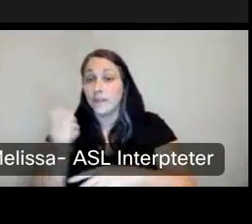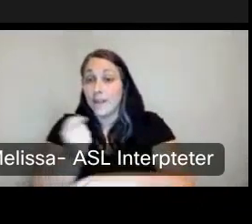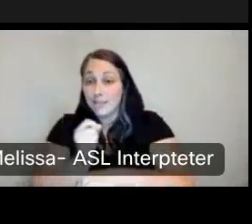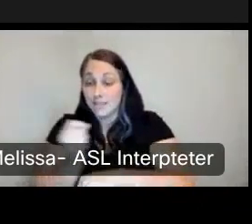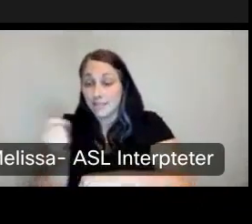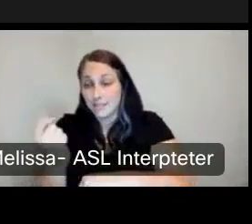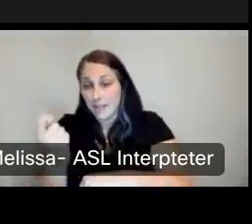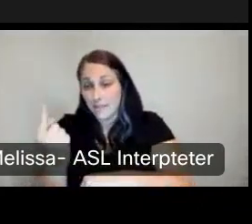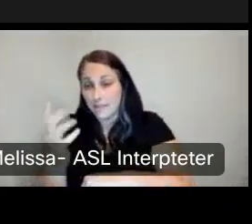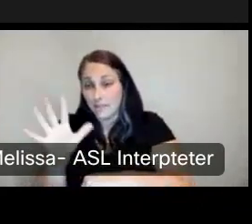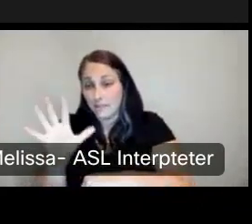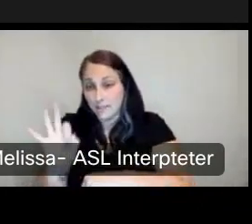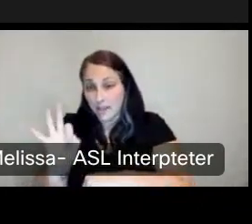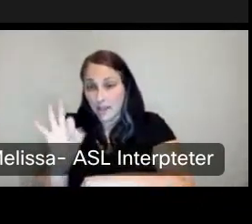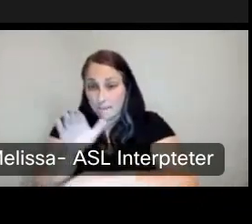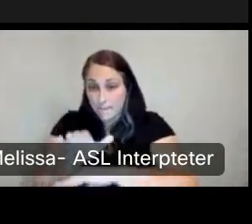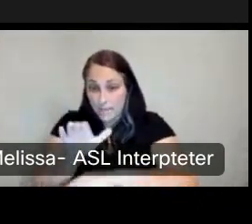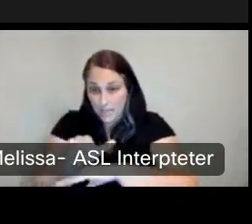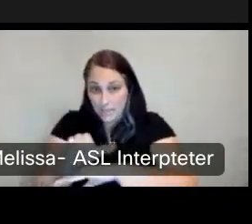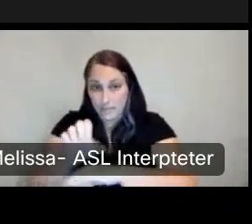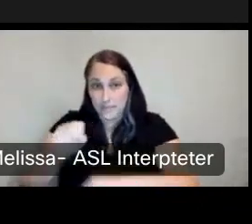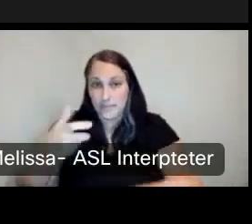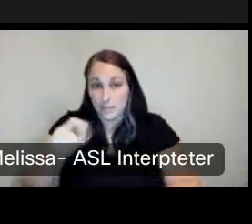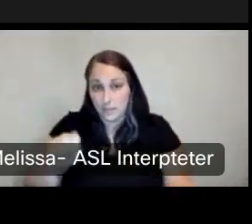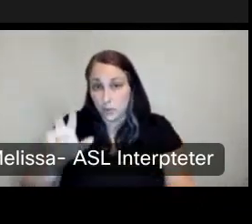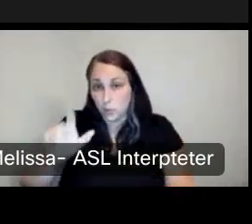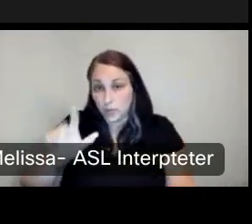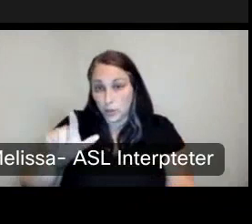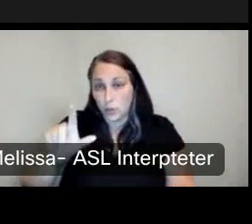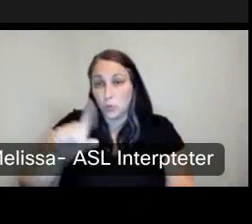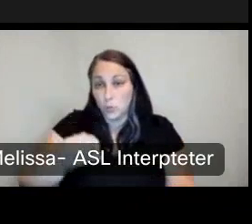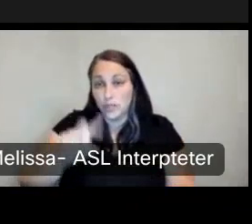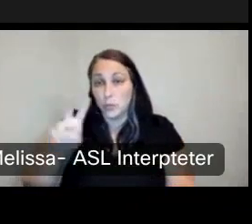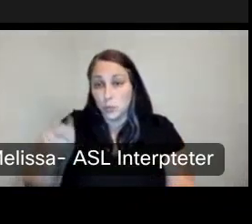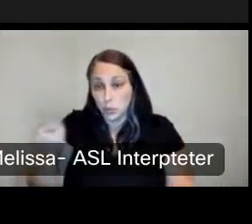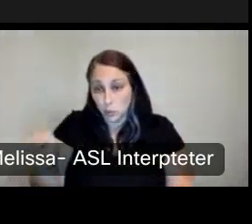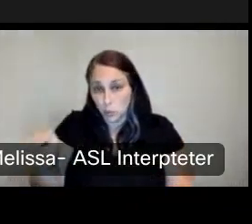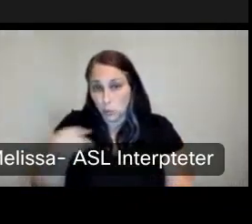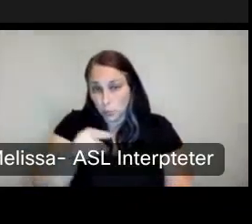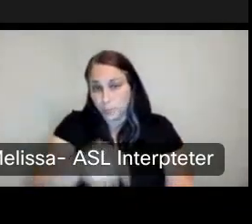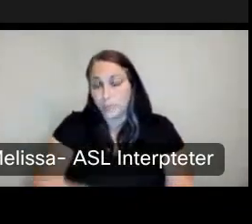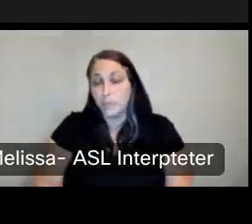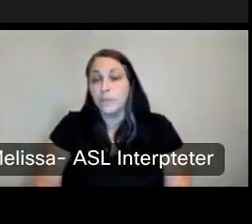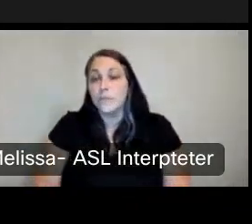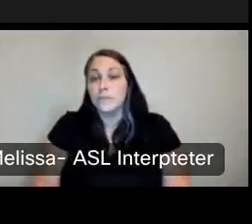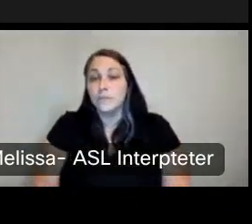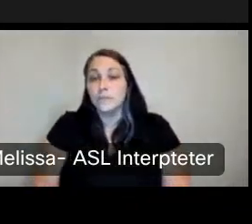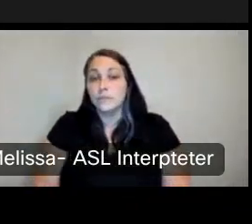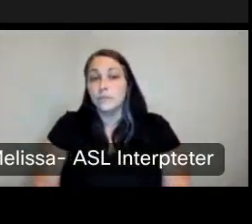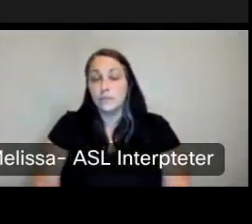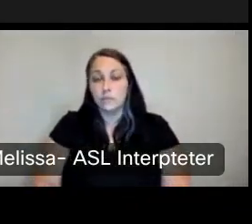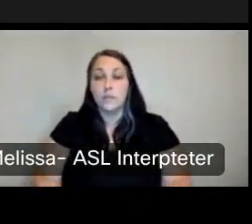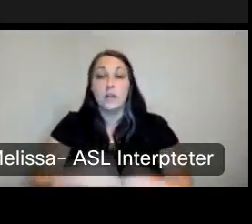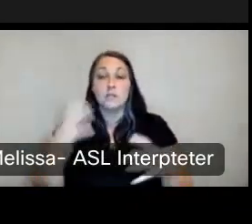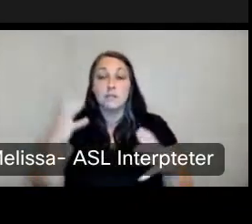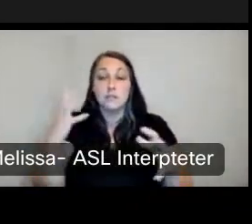23rd 2022. um we will provide a complete summary report of this process and the Outreach including